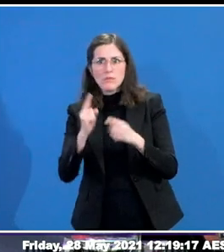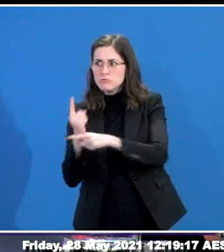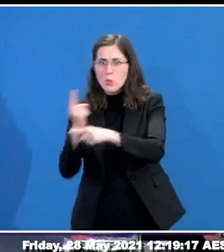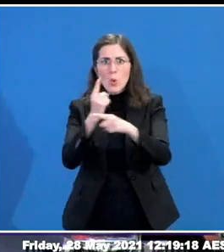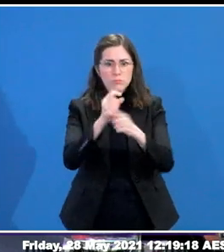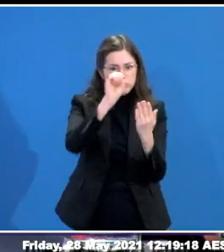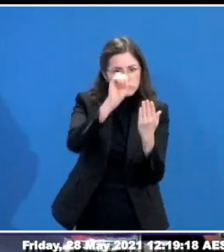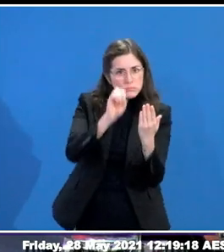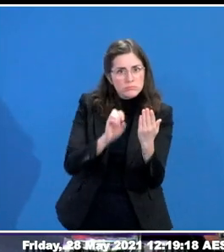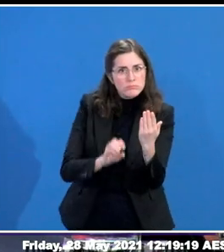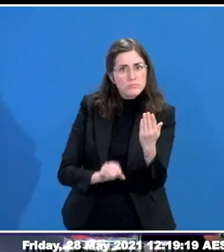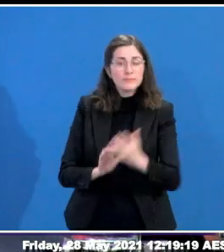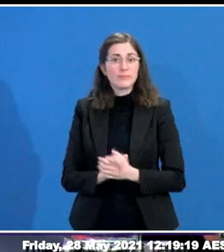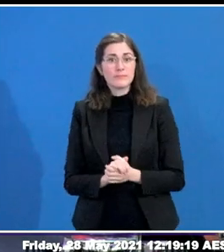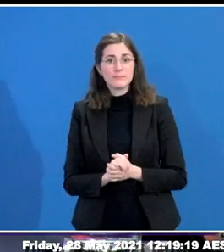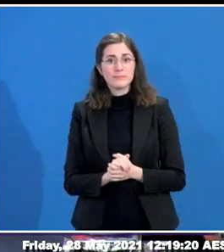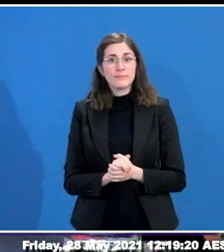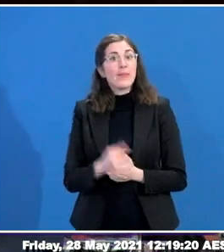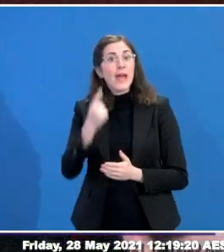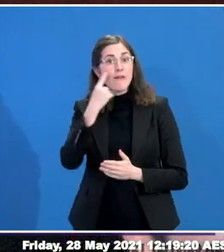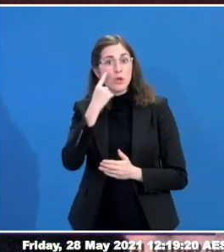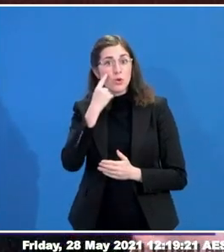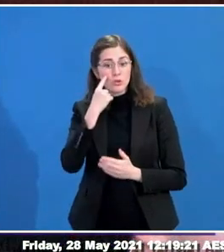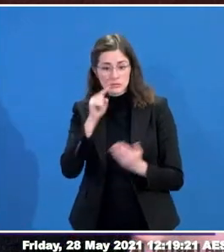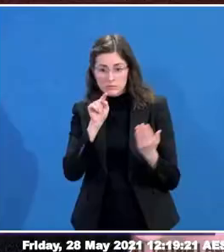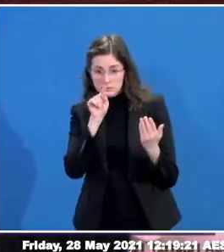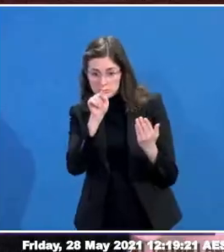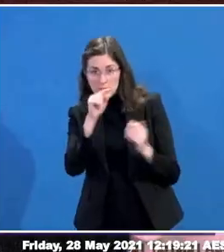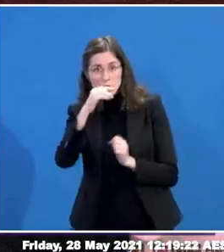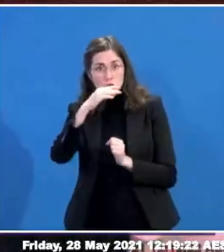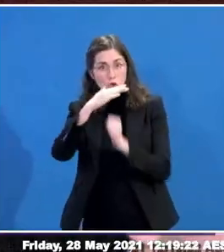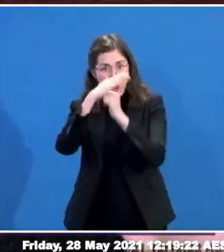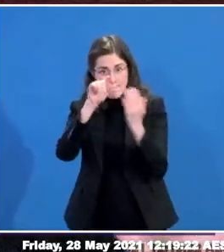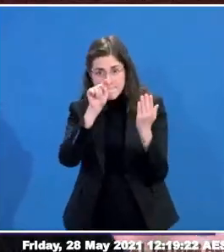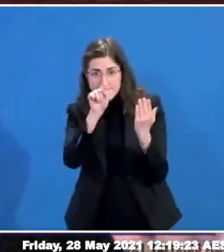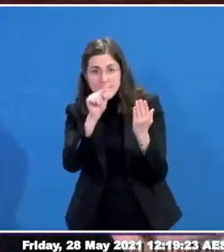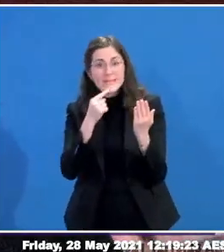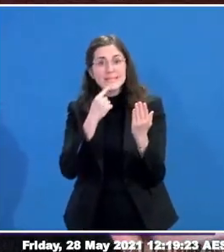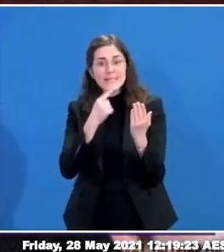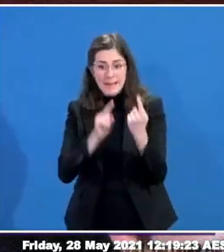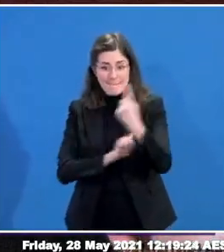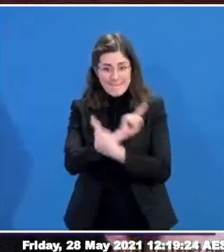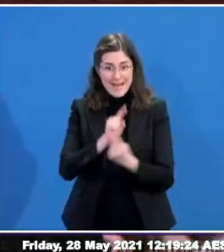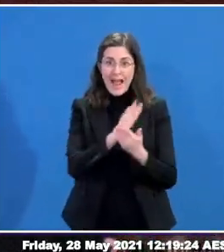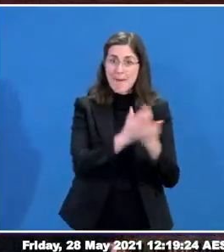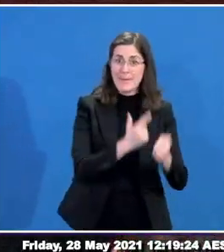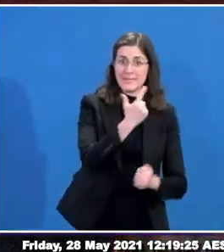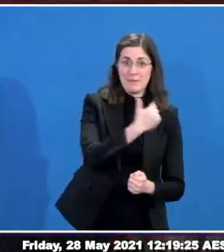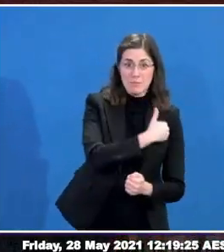If you look at the top of the page, it states that the meeting ran from.30 am to 9.50 am; do you see that?